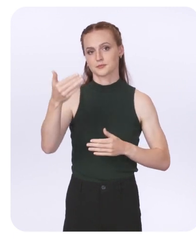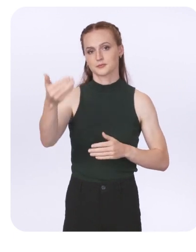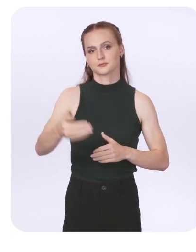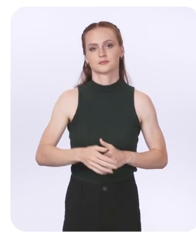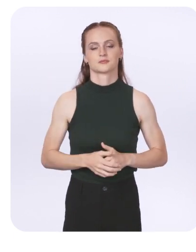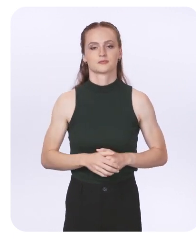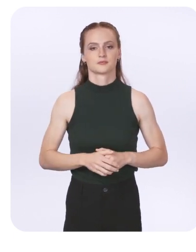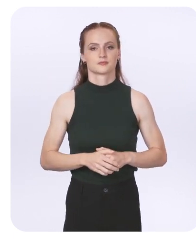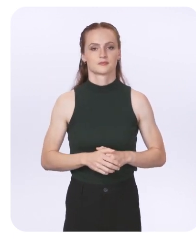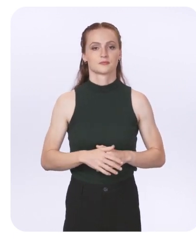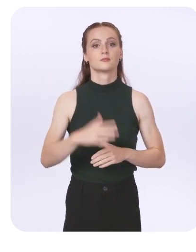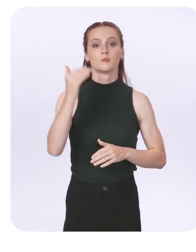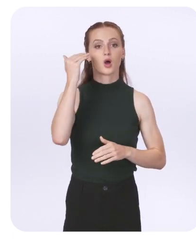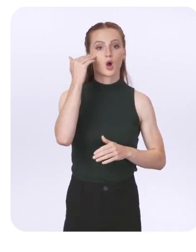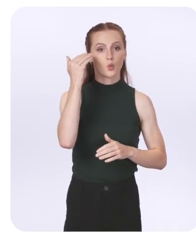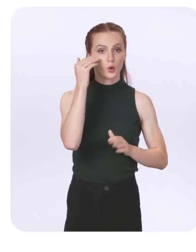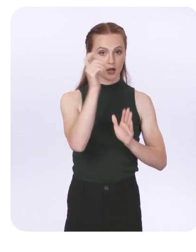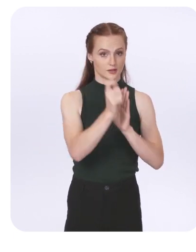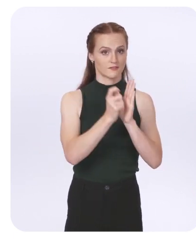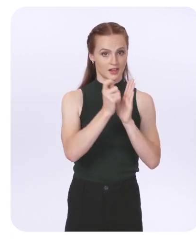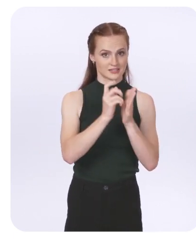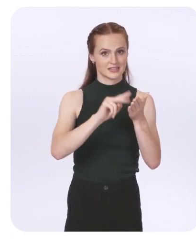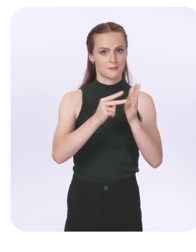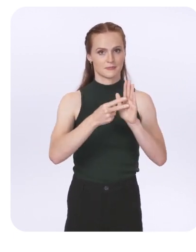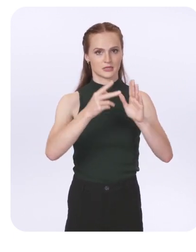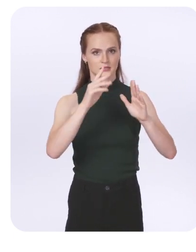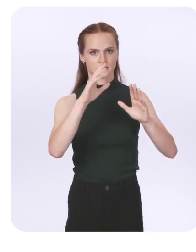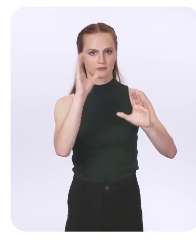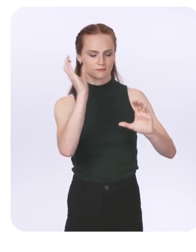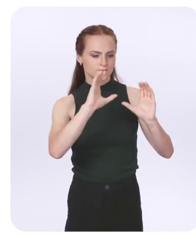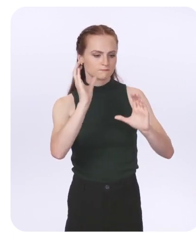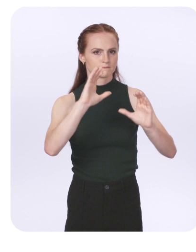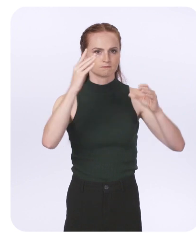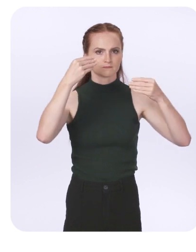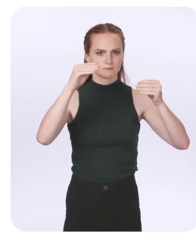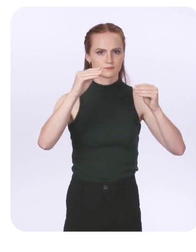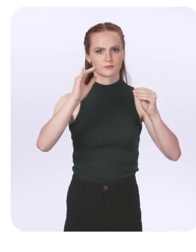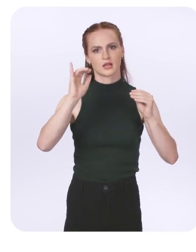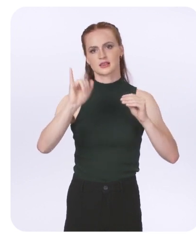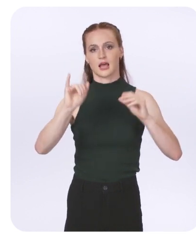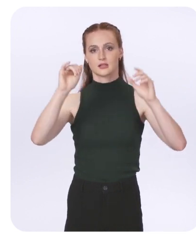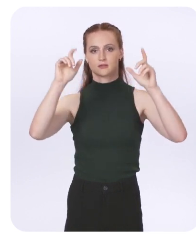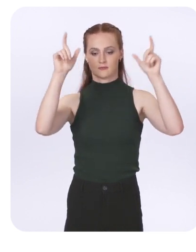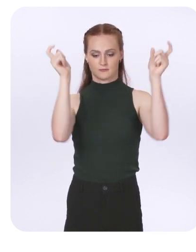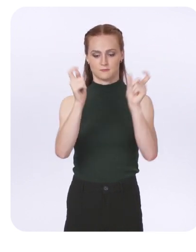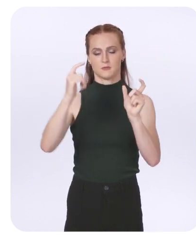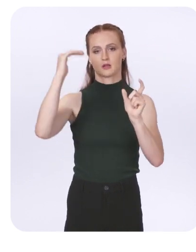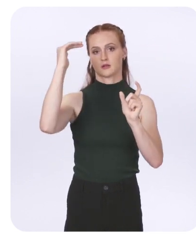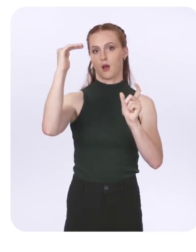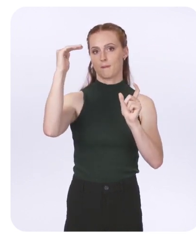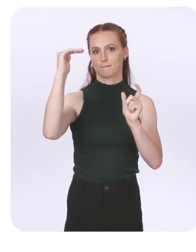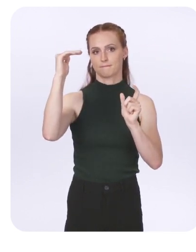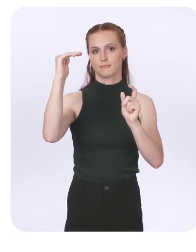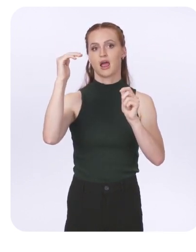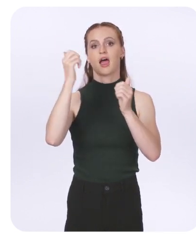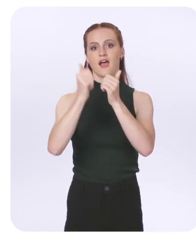Hopefully both are enticing enough so that the user clicks through to your product. Ergo, good art drives the funnel.